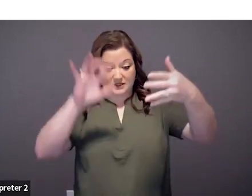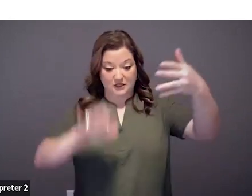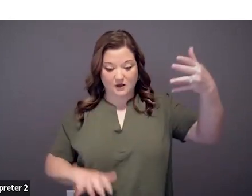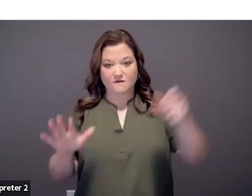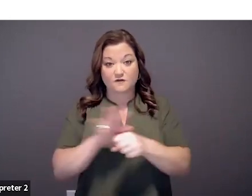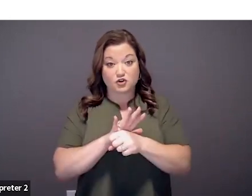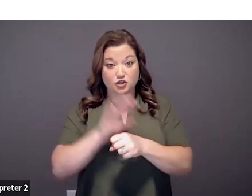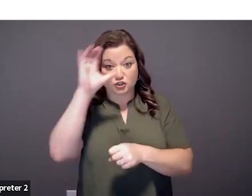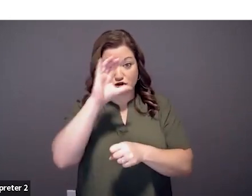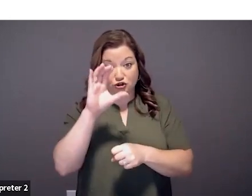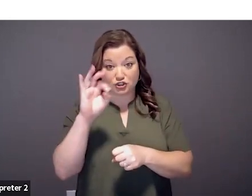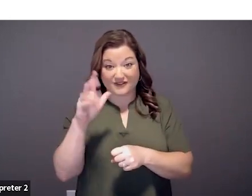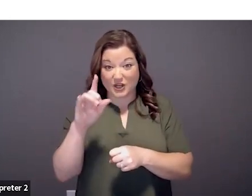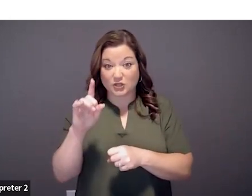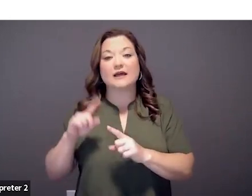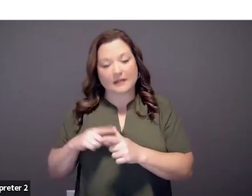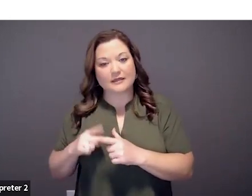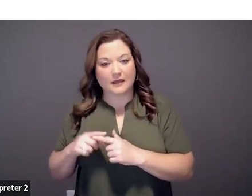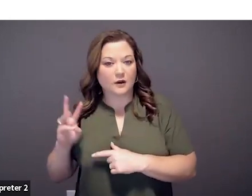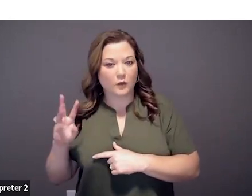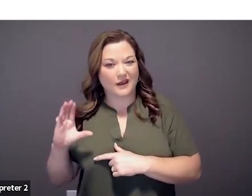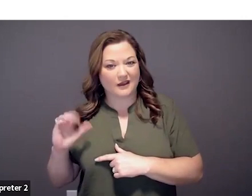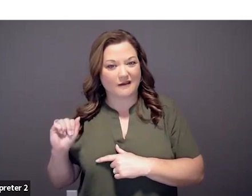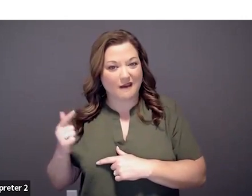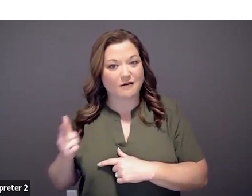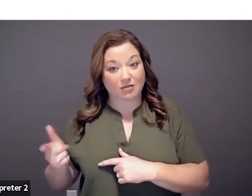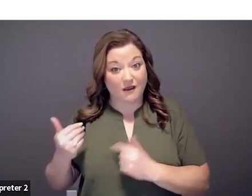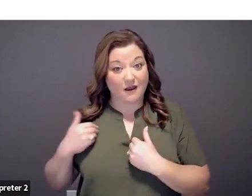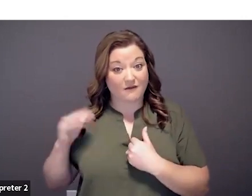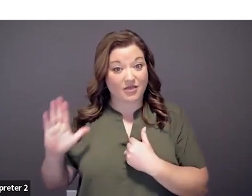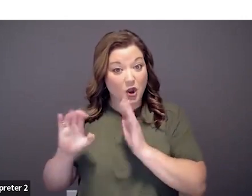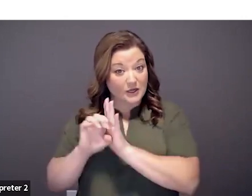WCAG actually has in their examples that this is permitted